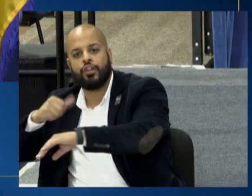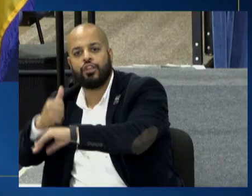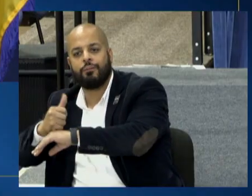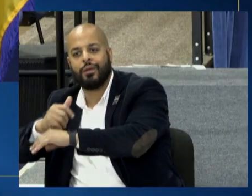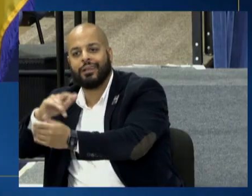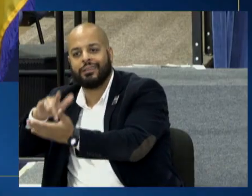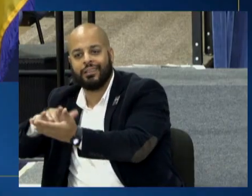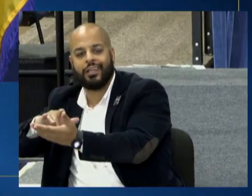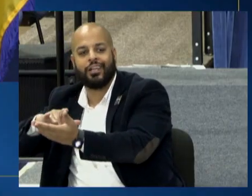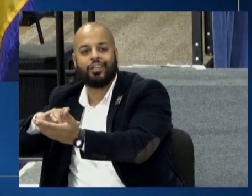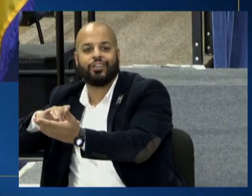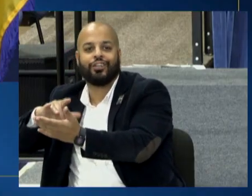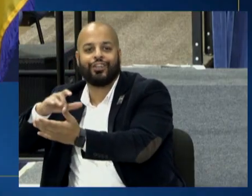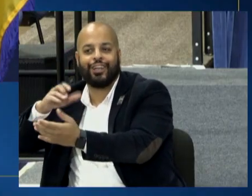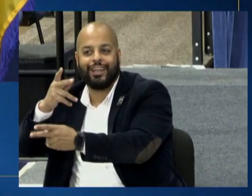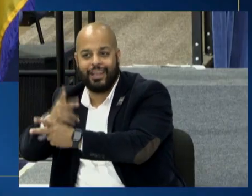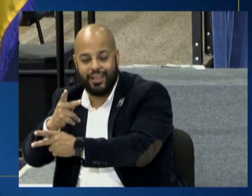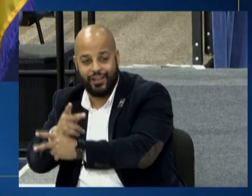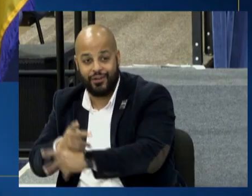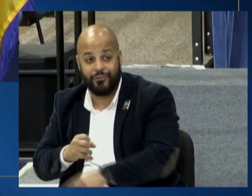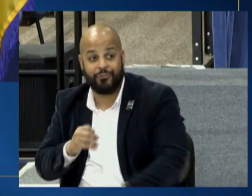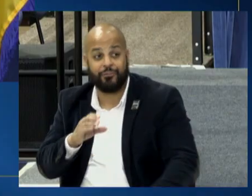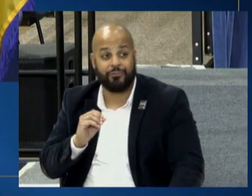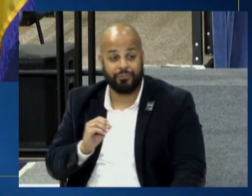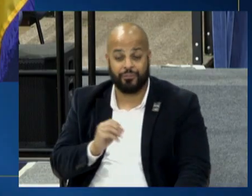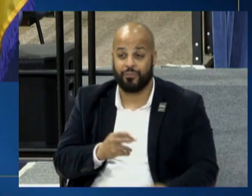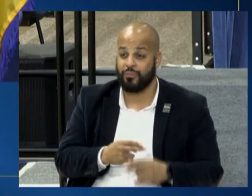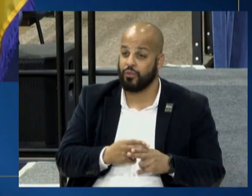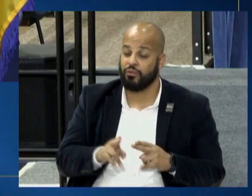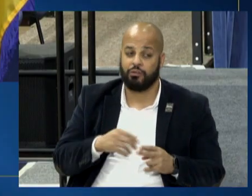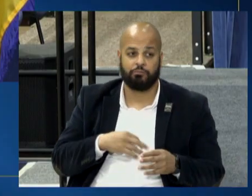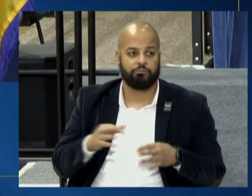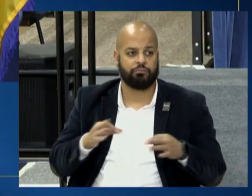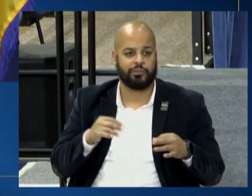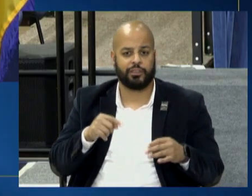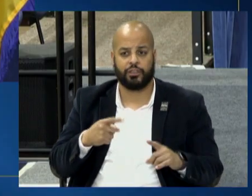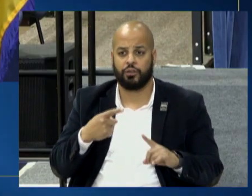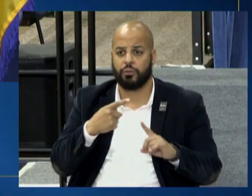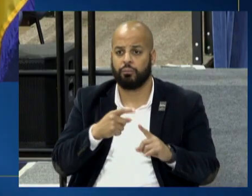To digress briefly here, this point is of particular importance in what brings us all